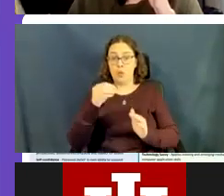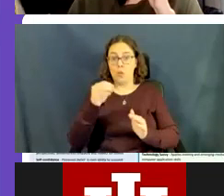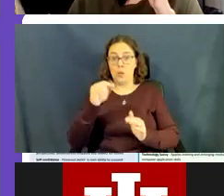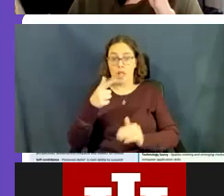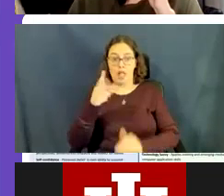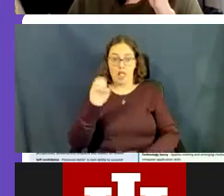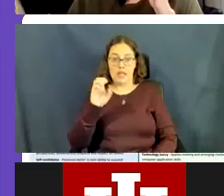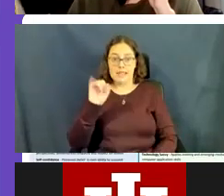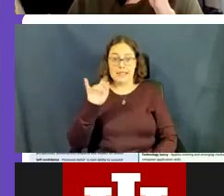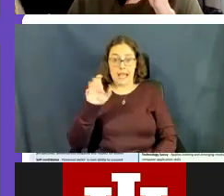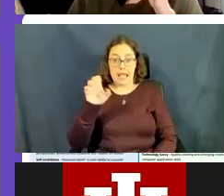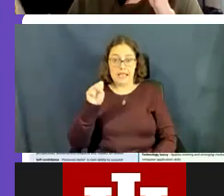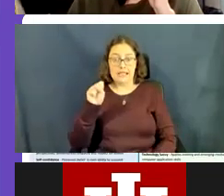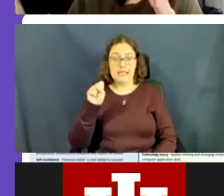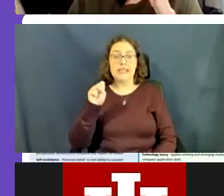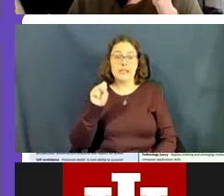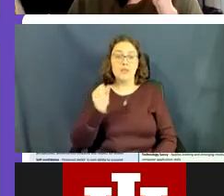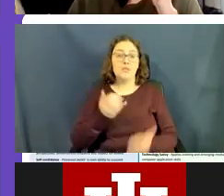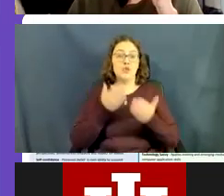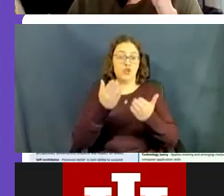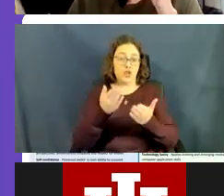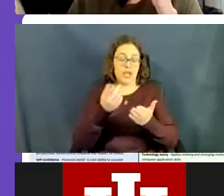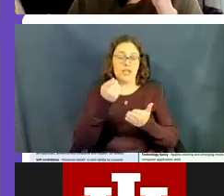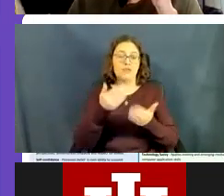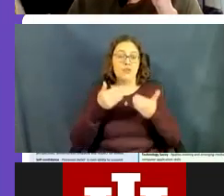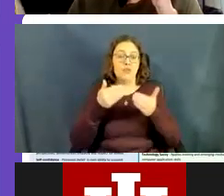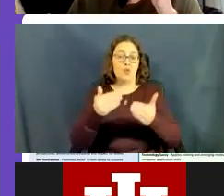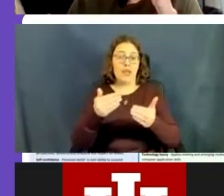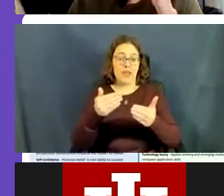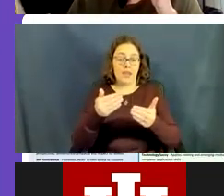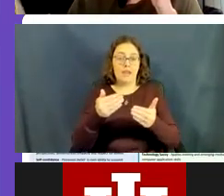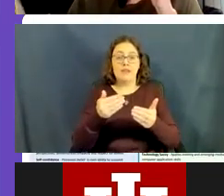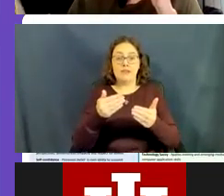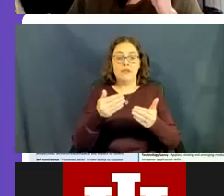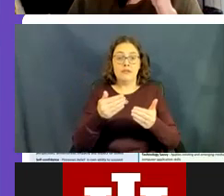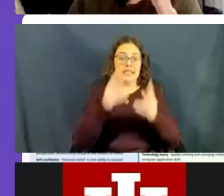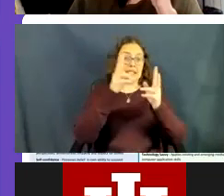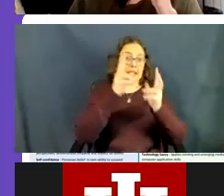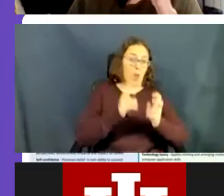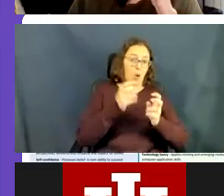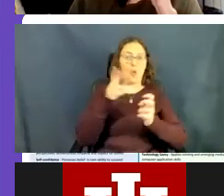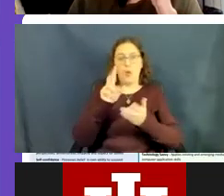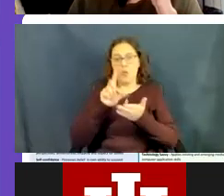we would like to suggest you download or print the How-To-Guide as we are talking.